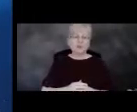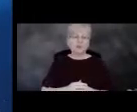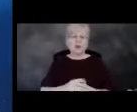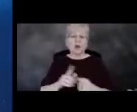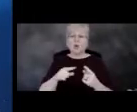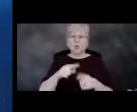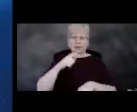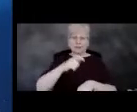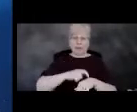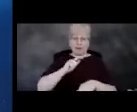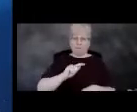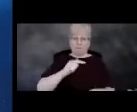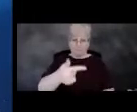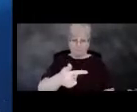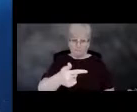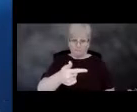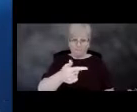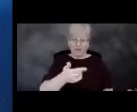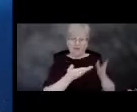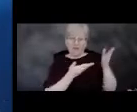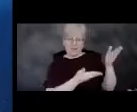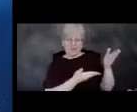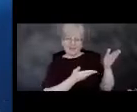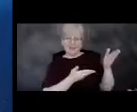you will share it here and you will share this on the screen.